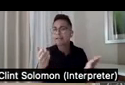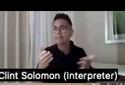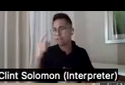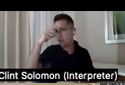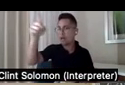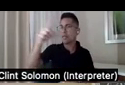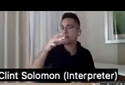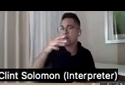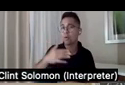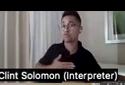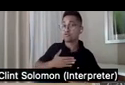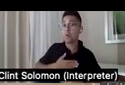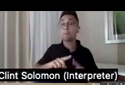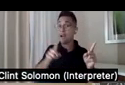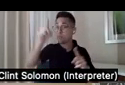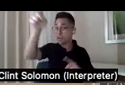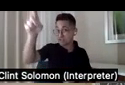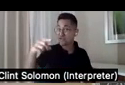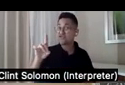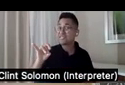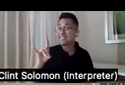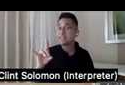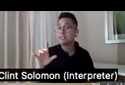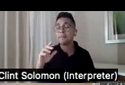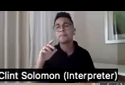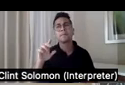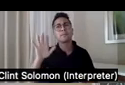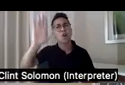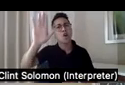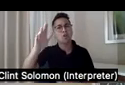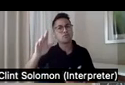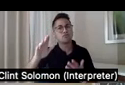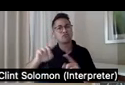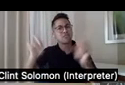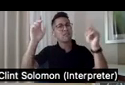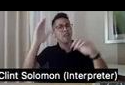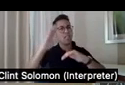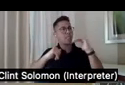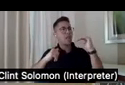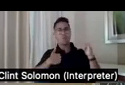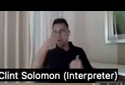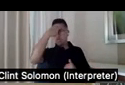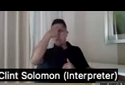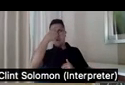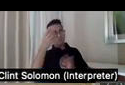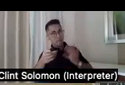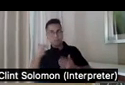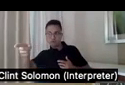but what she really did was different than what we had thought she would enjoy she enjoyed plucking